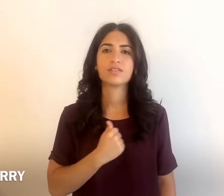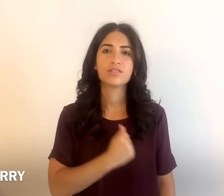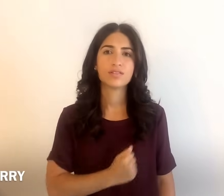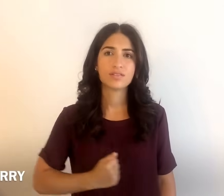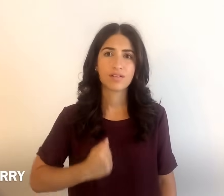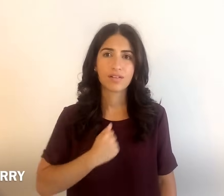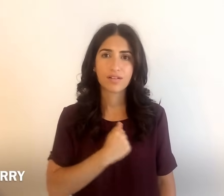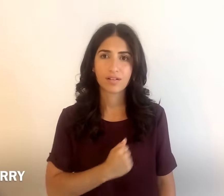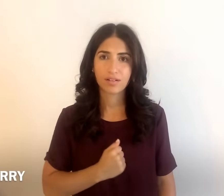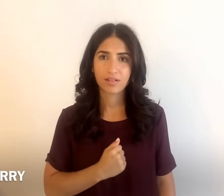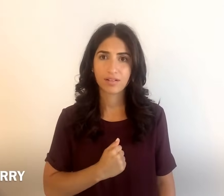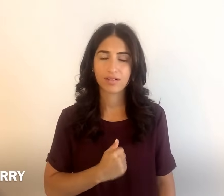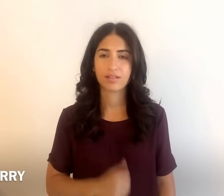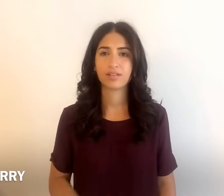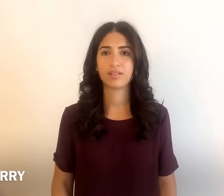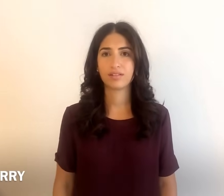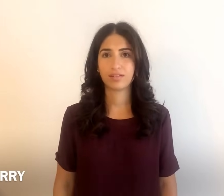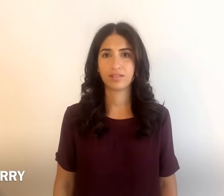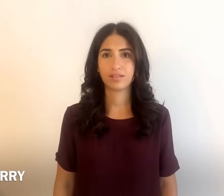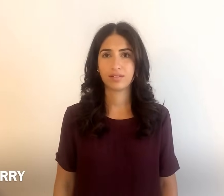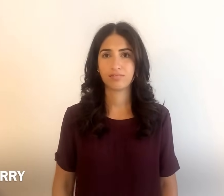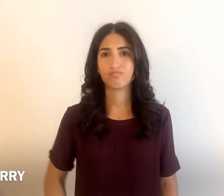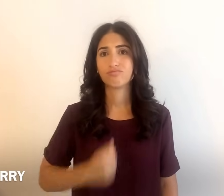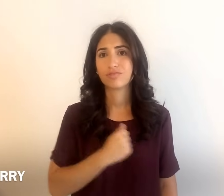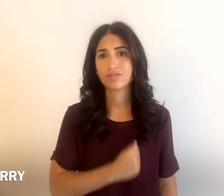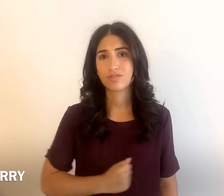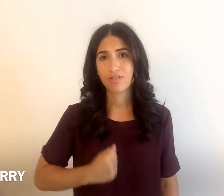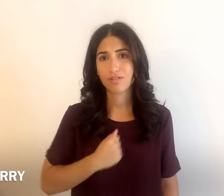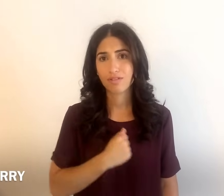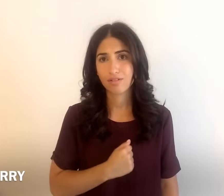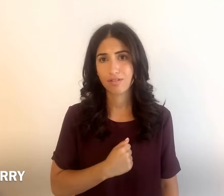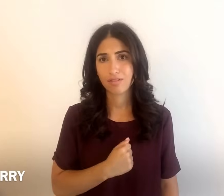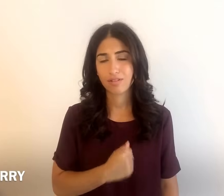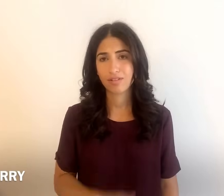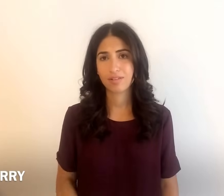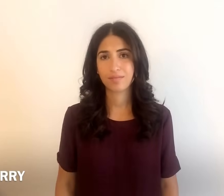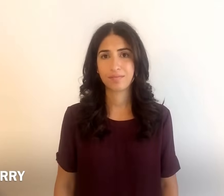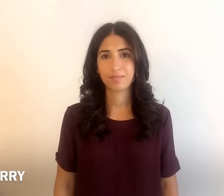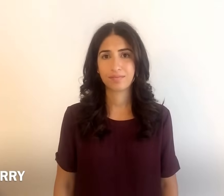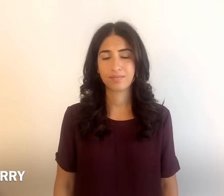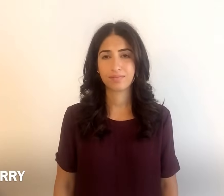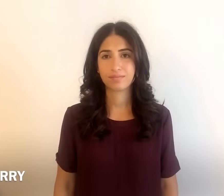sorry